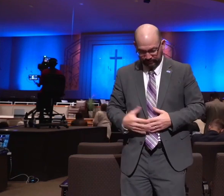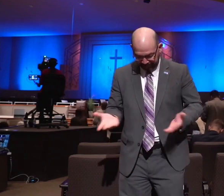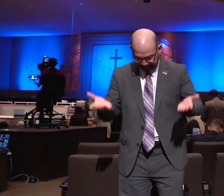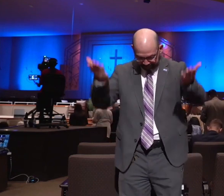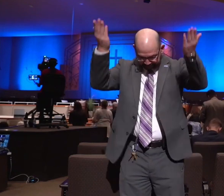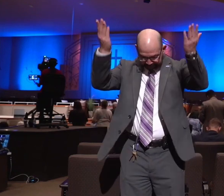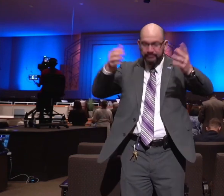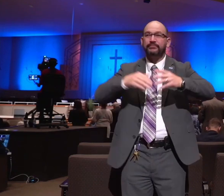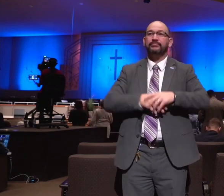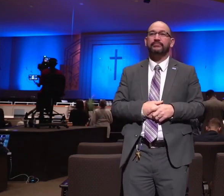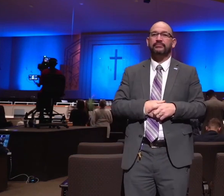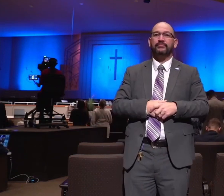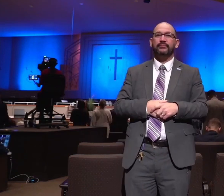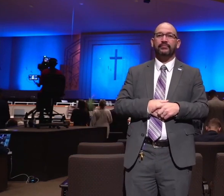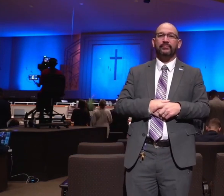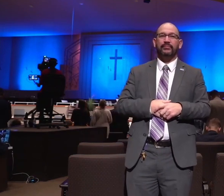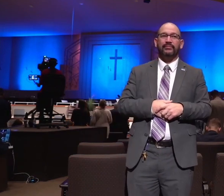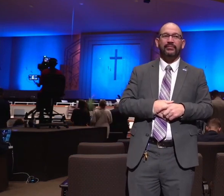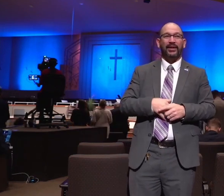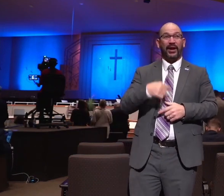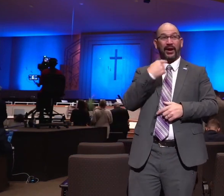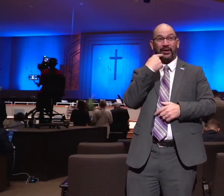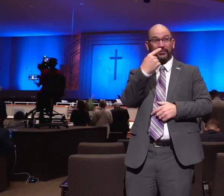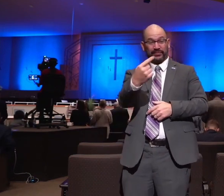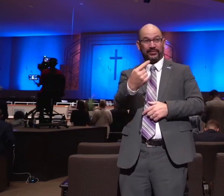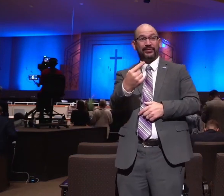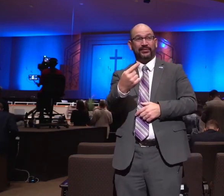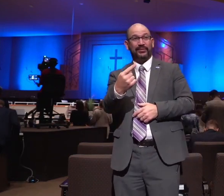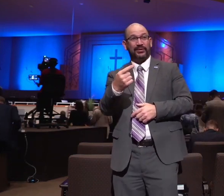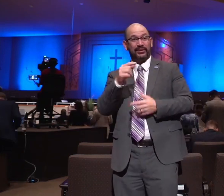I told you one of my mottos